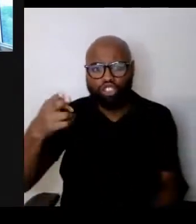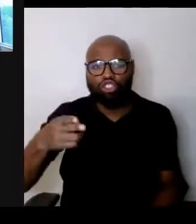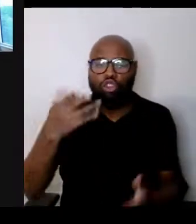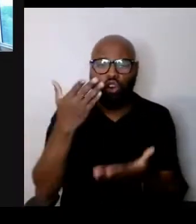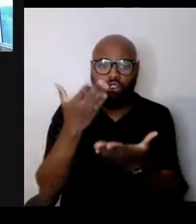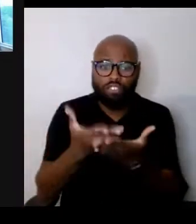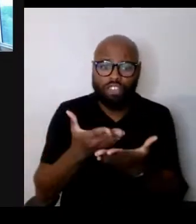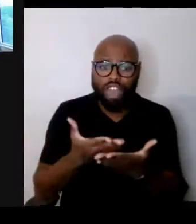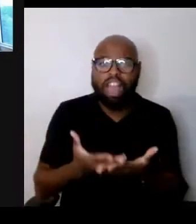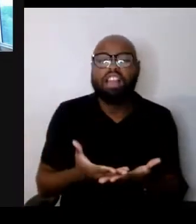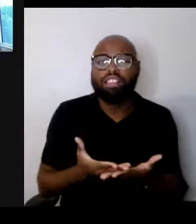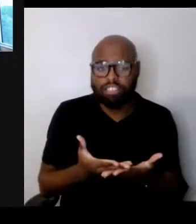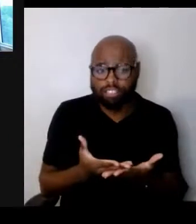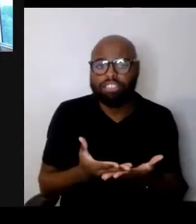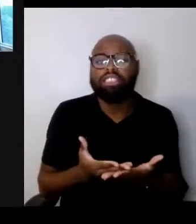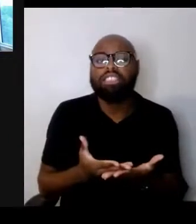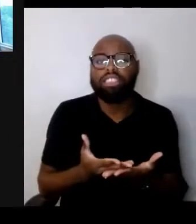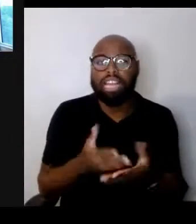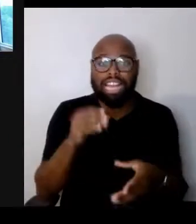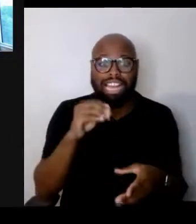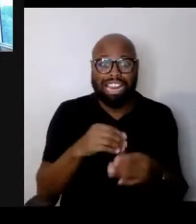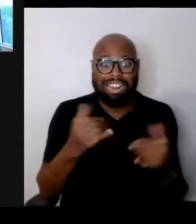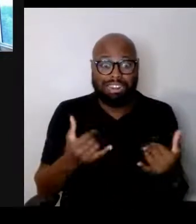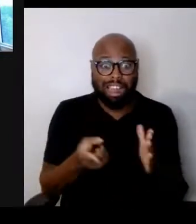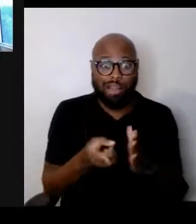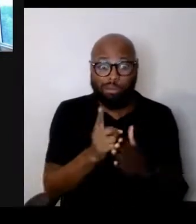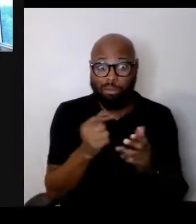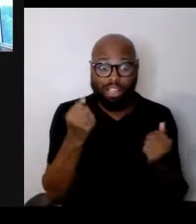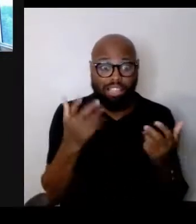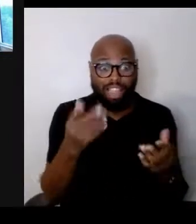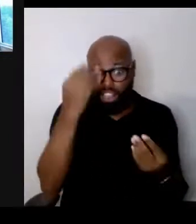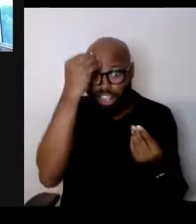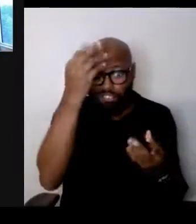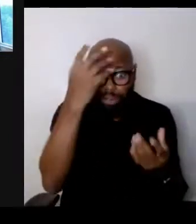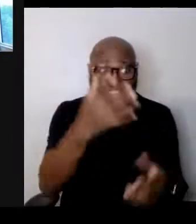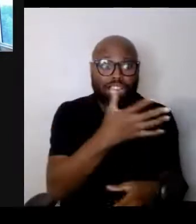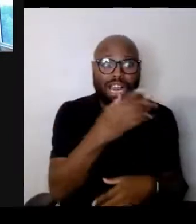in a moment where a lot of information and books about our history are being banned.